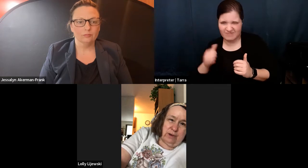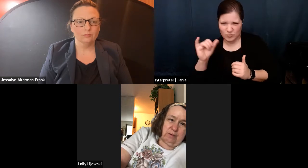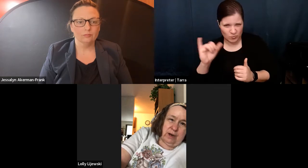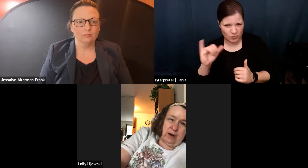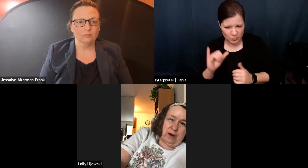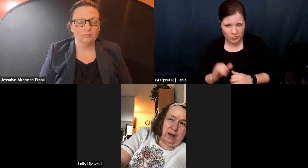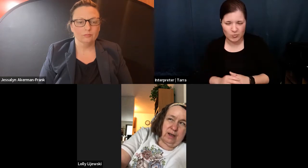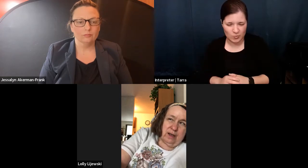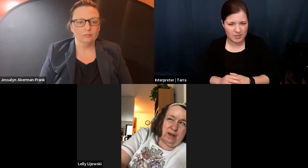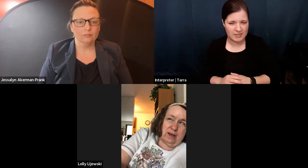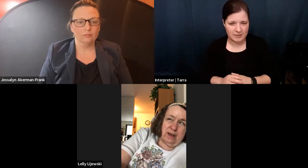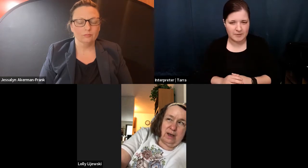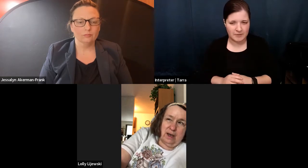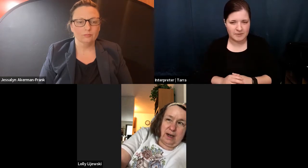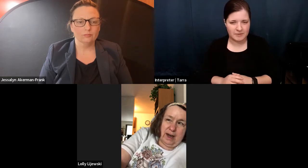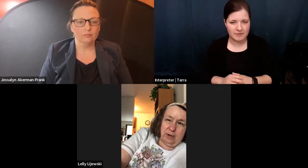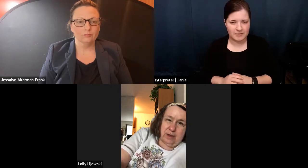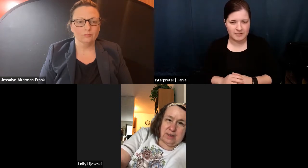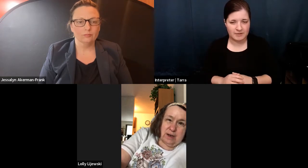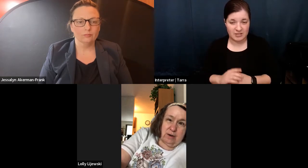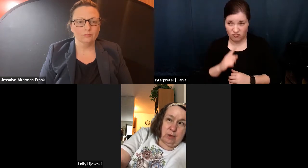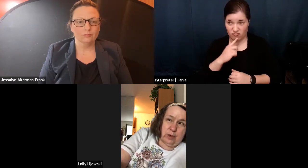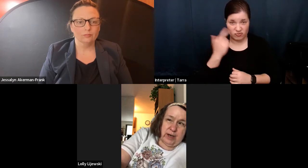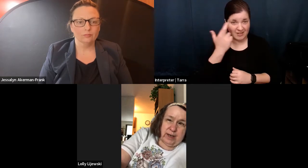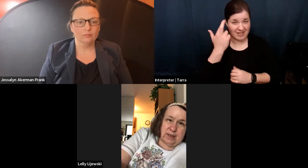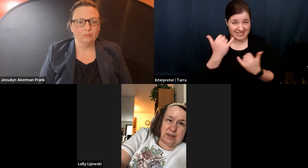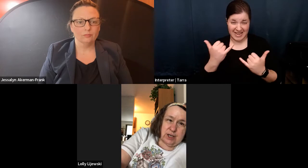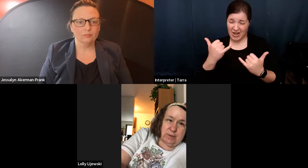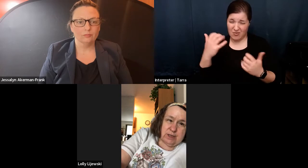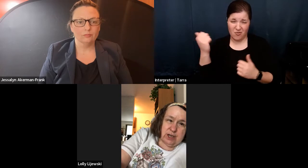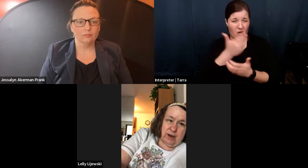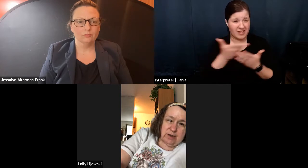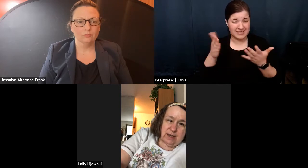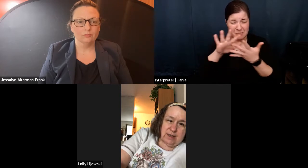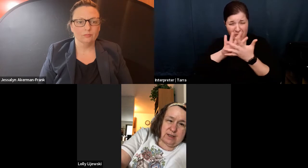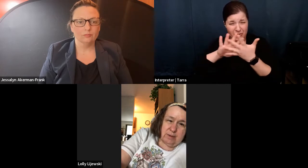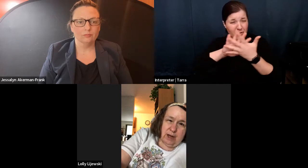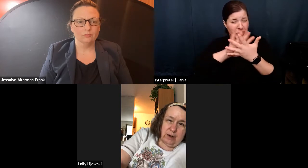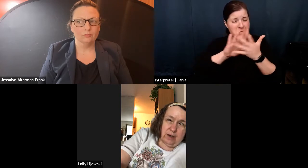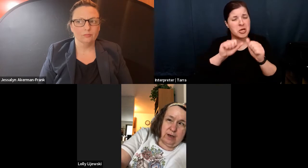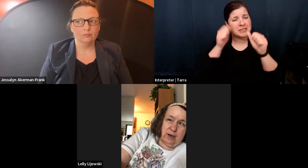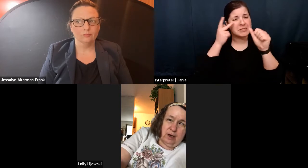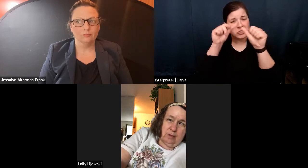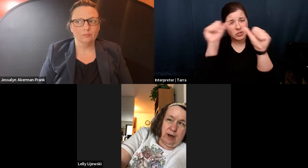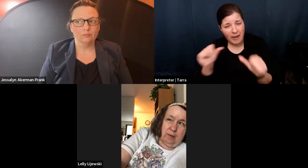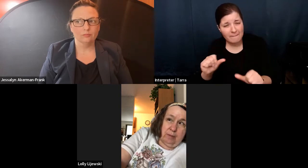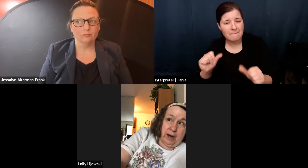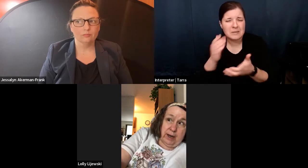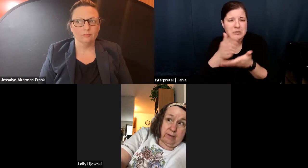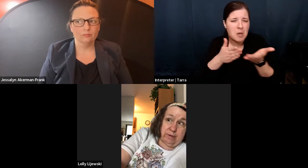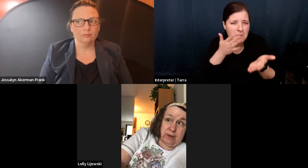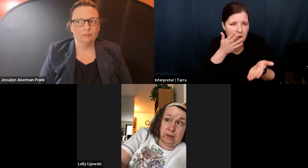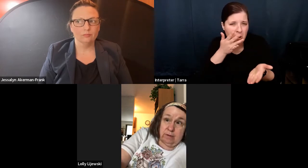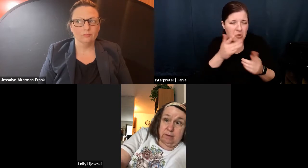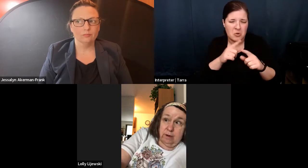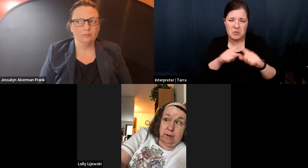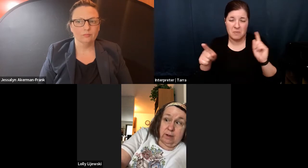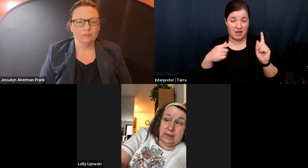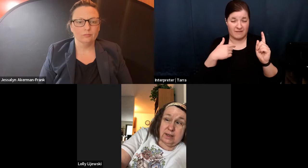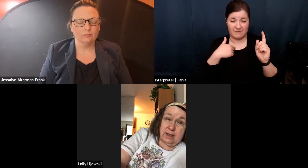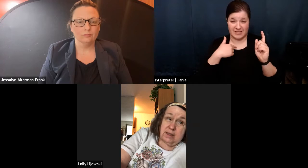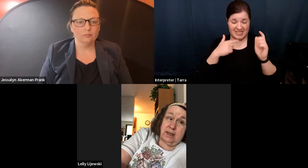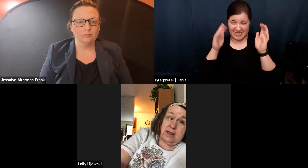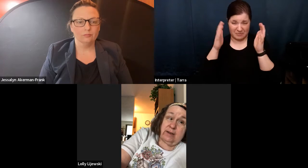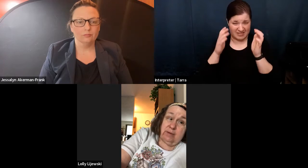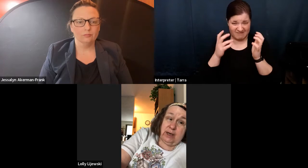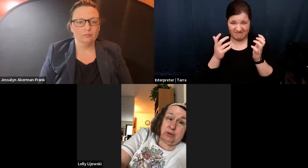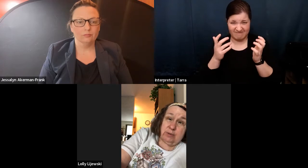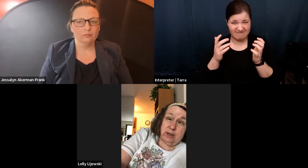And that has diminished as I've gotten older as well.